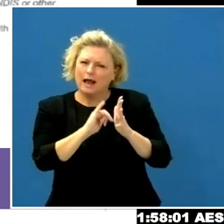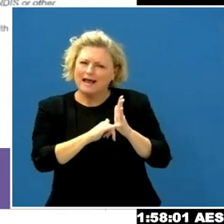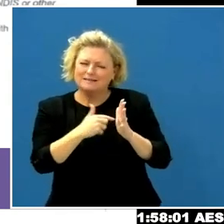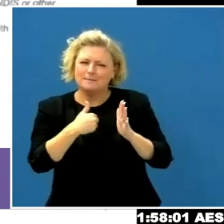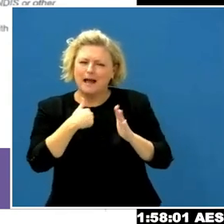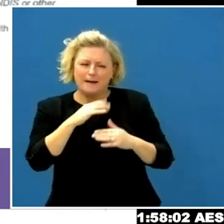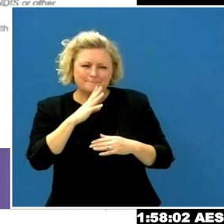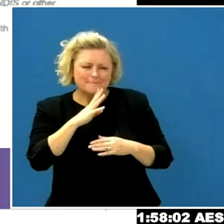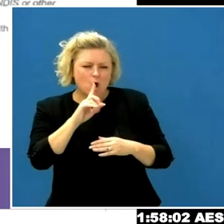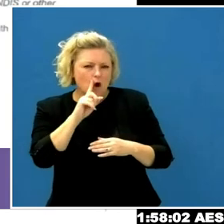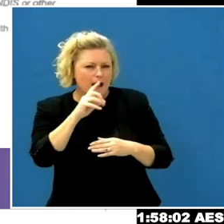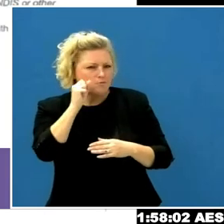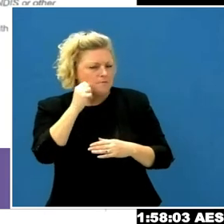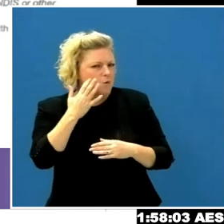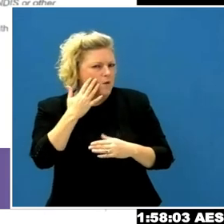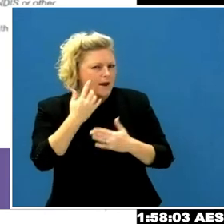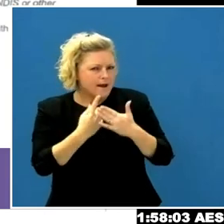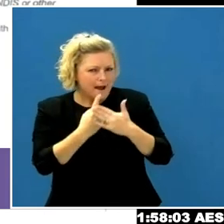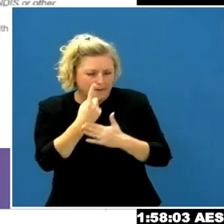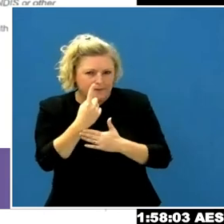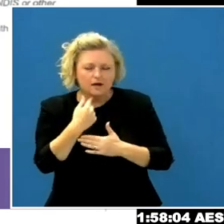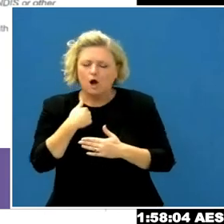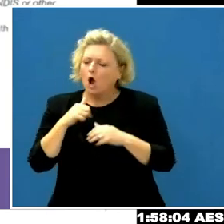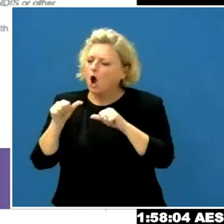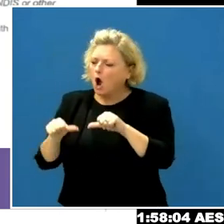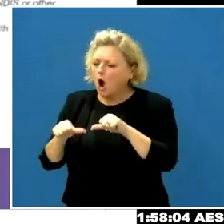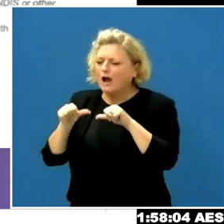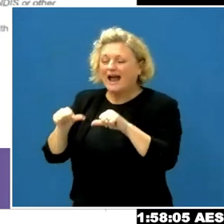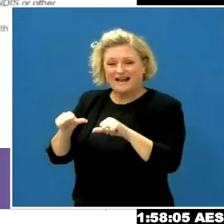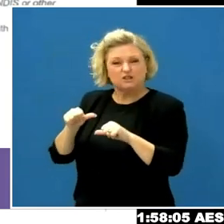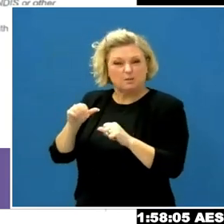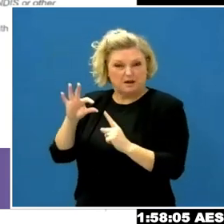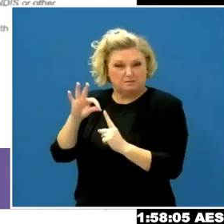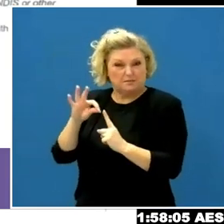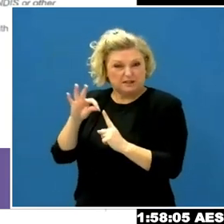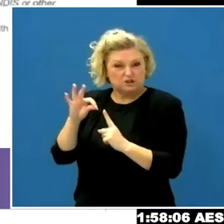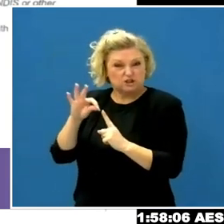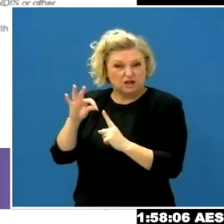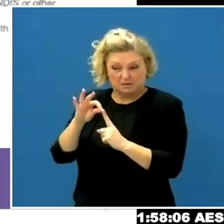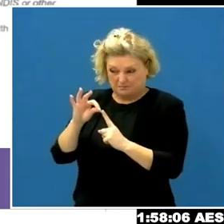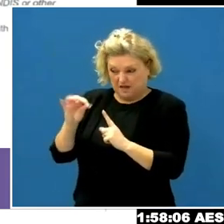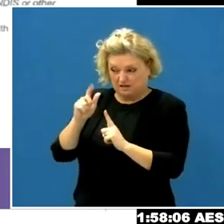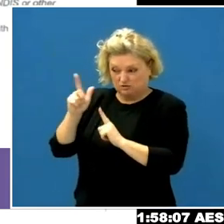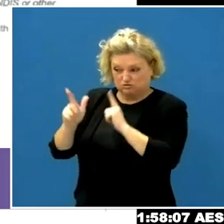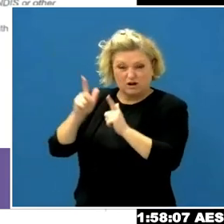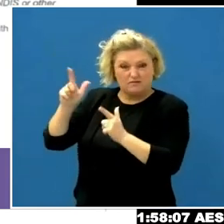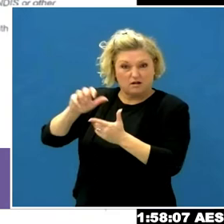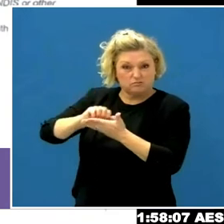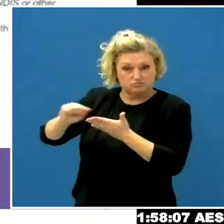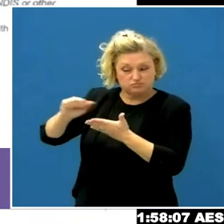Alright. So, when you say it was Centrelink payments, does that come out directly or - SALLY: No, I paid it.